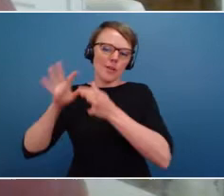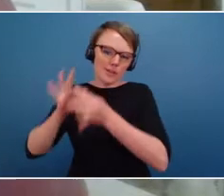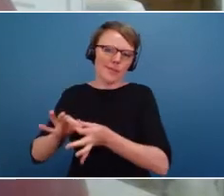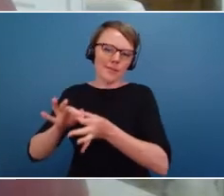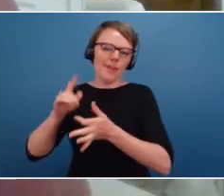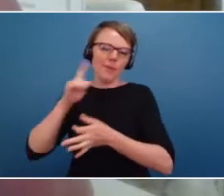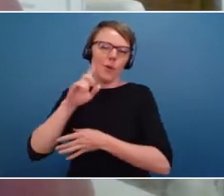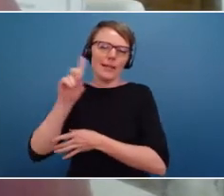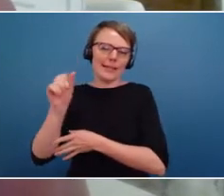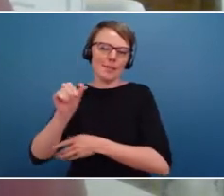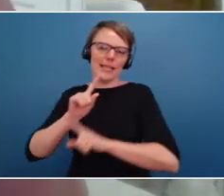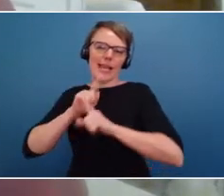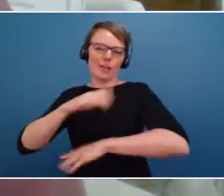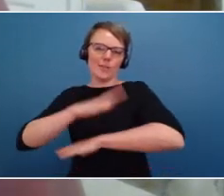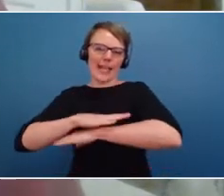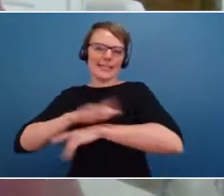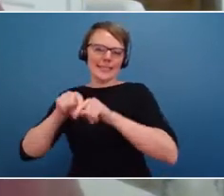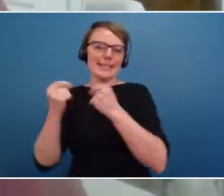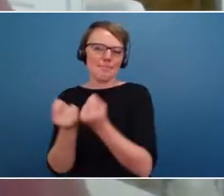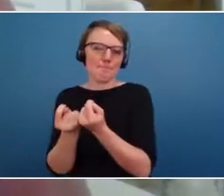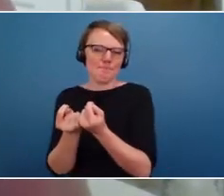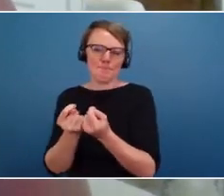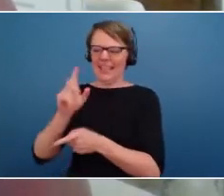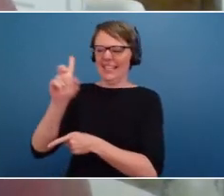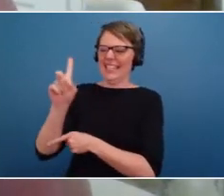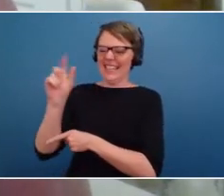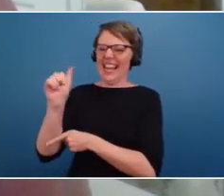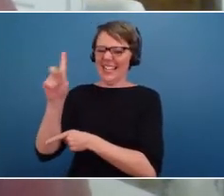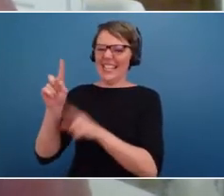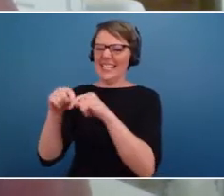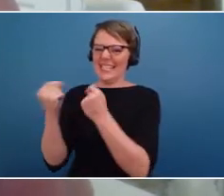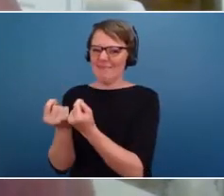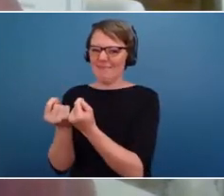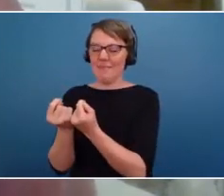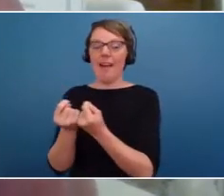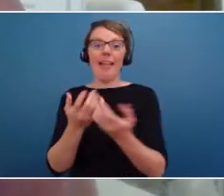Thank you all for joining us today. Sean and I are both going to moderate the Webinar.